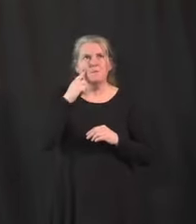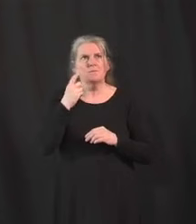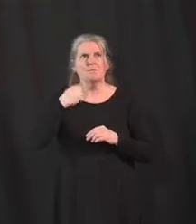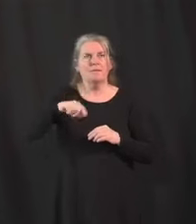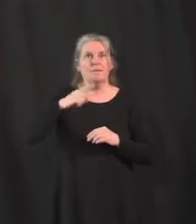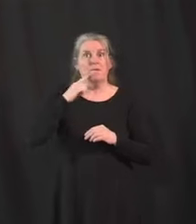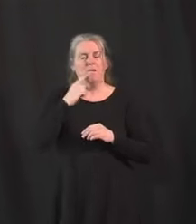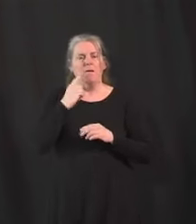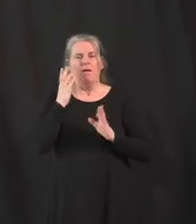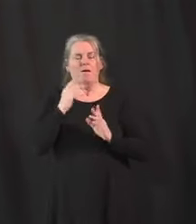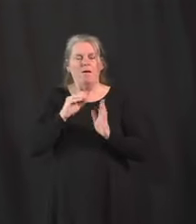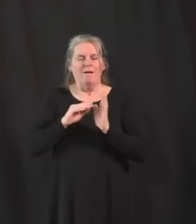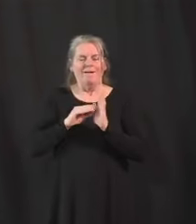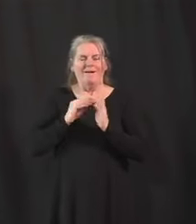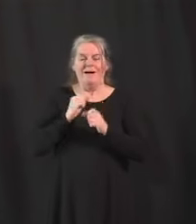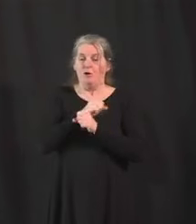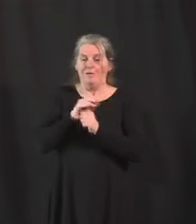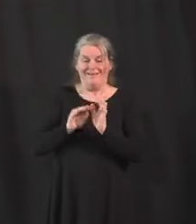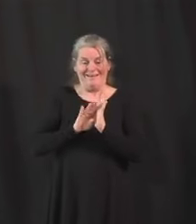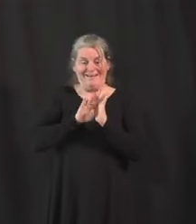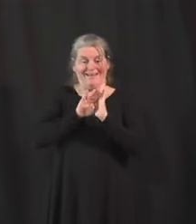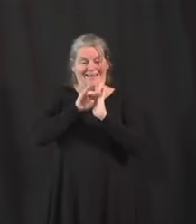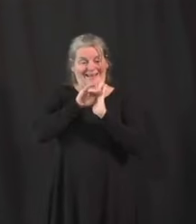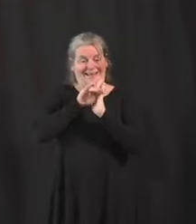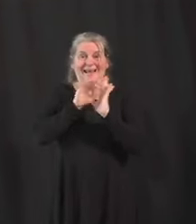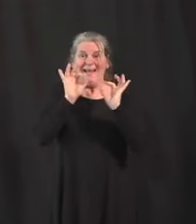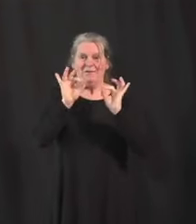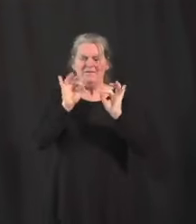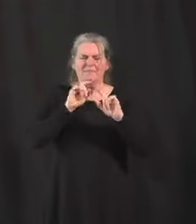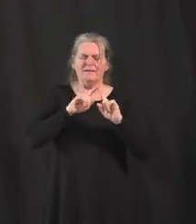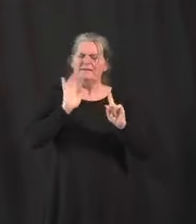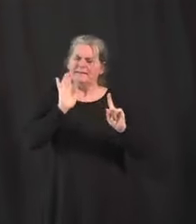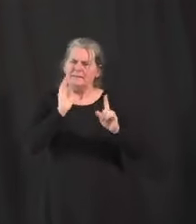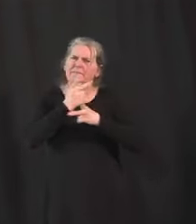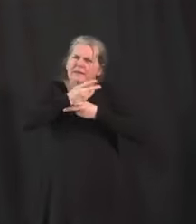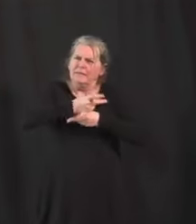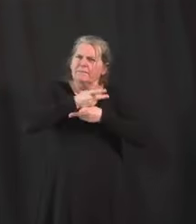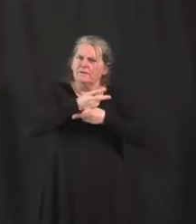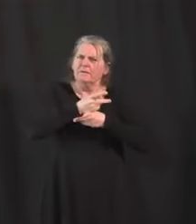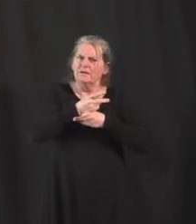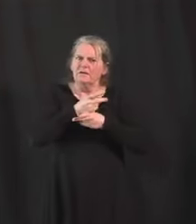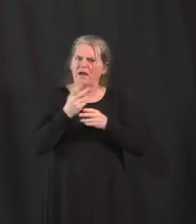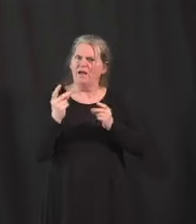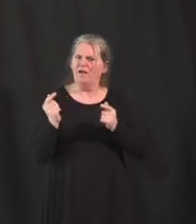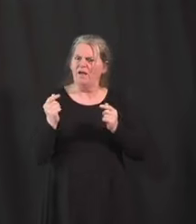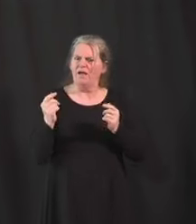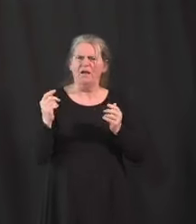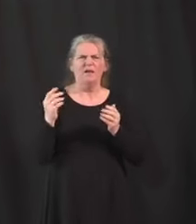FINES IN PLACE, AND WE DO HAVE THE ENFORCEMENT OUT THERE AS WELL.